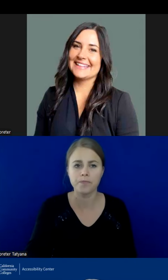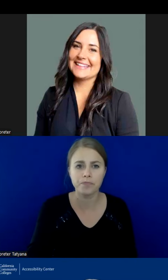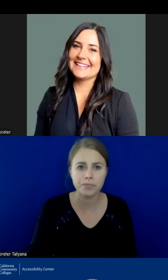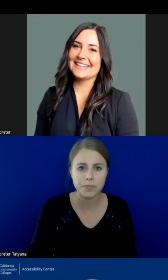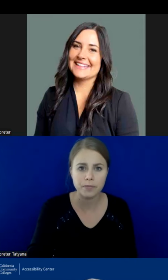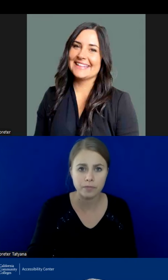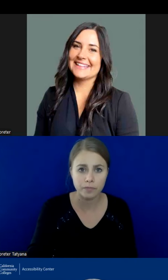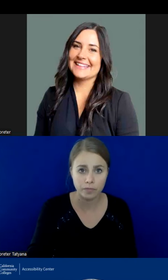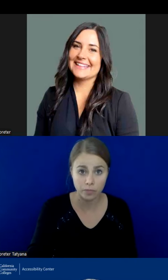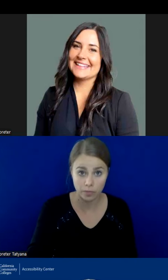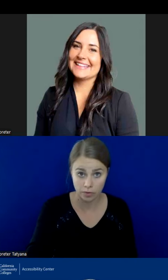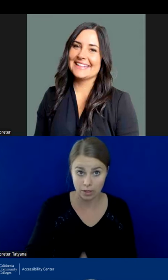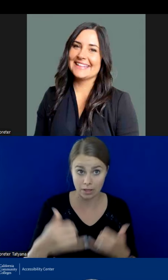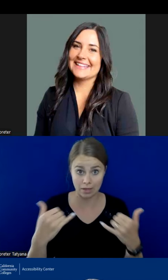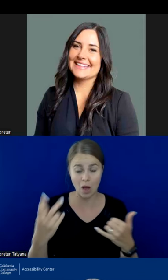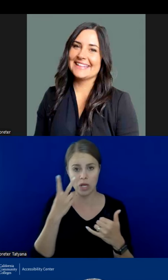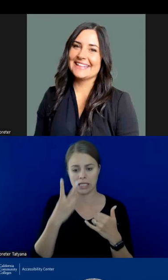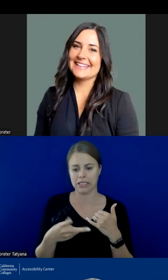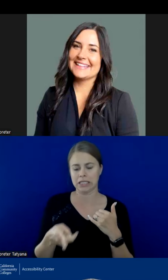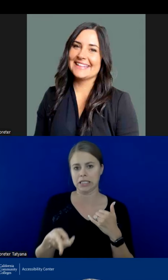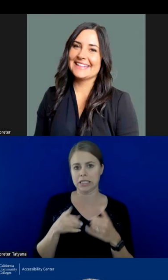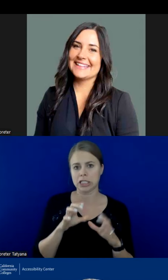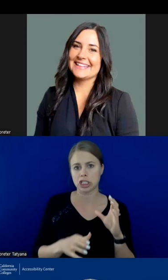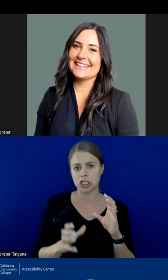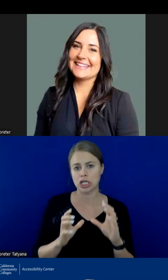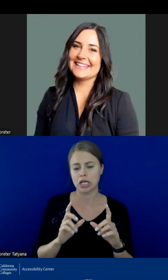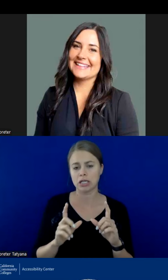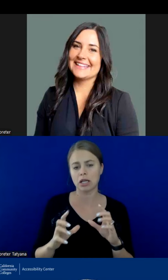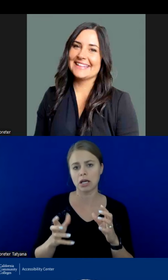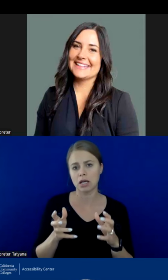Now I did see in the chat that someone pointed at styling.